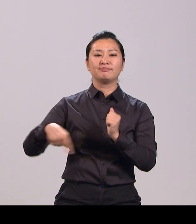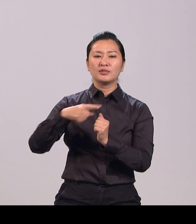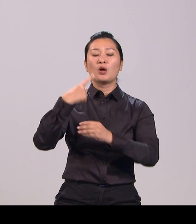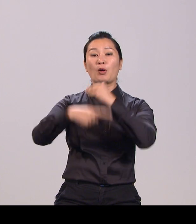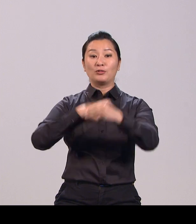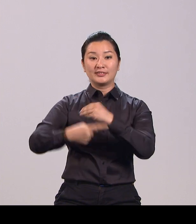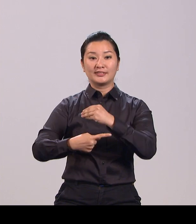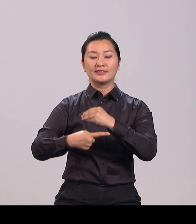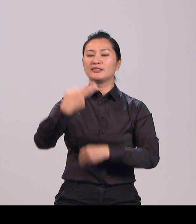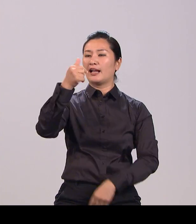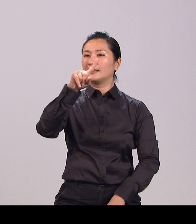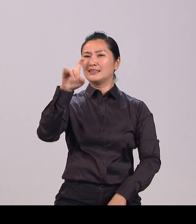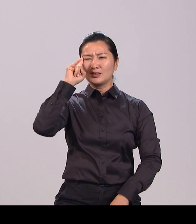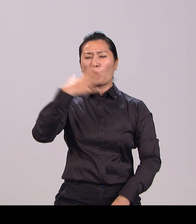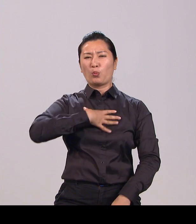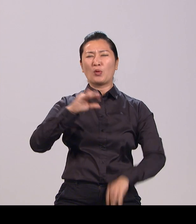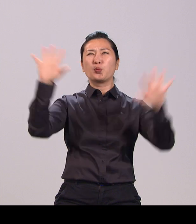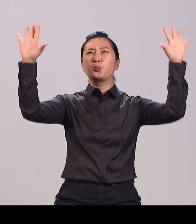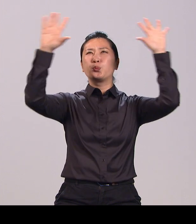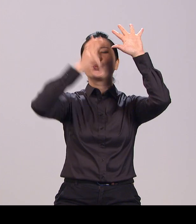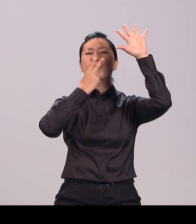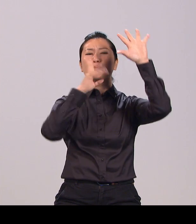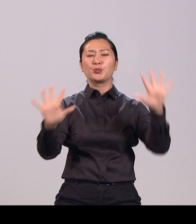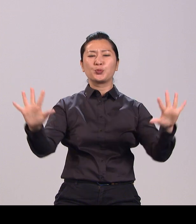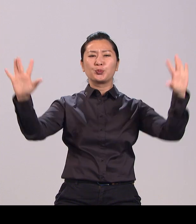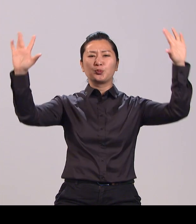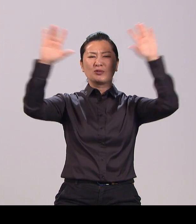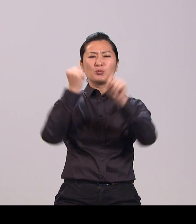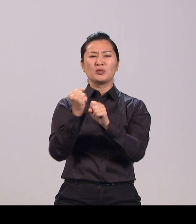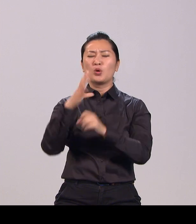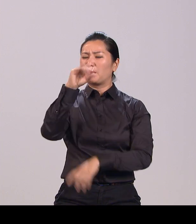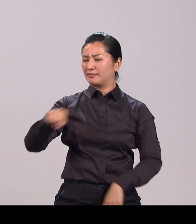to deal with the companies causing it and he has told me he is committed to solving the haze problem.